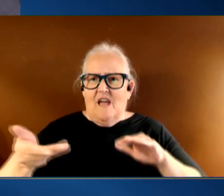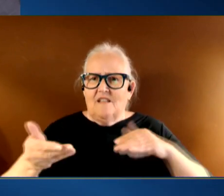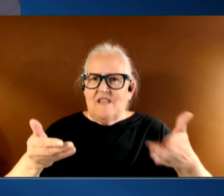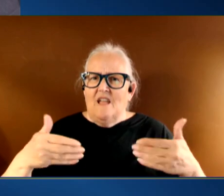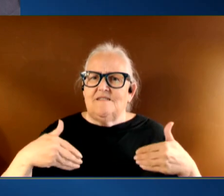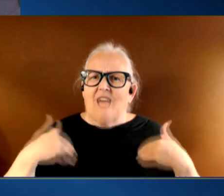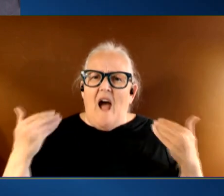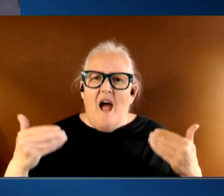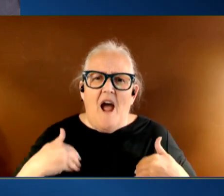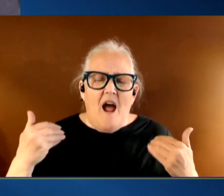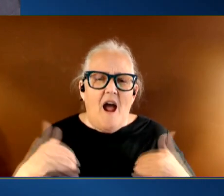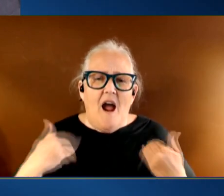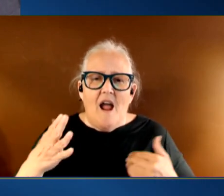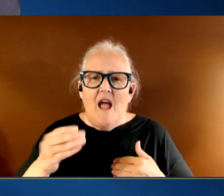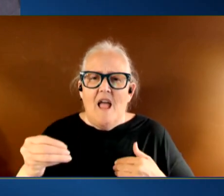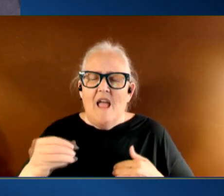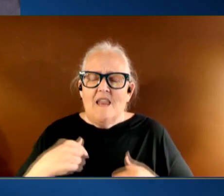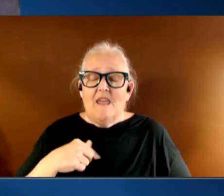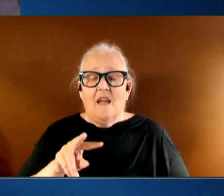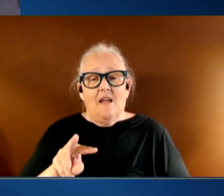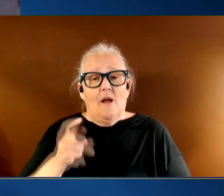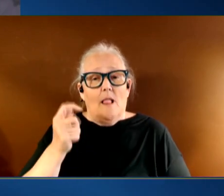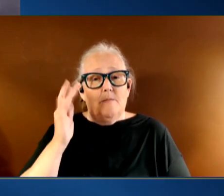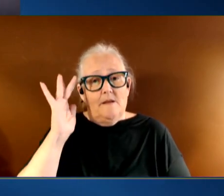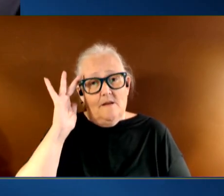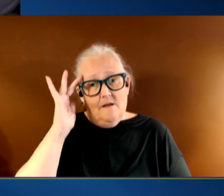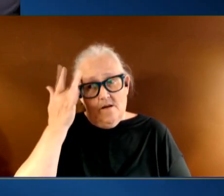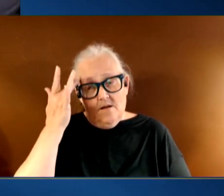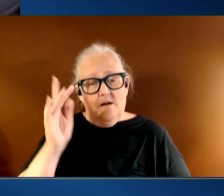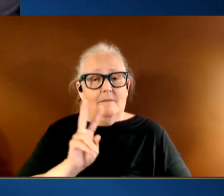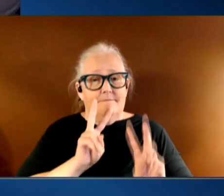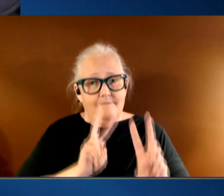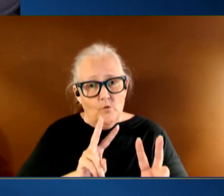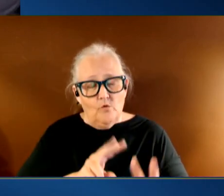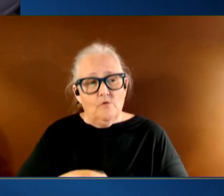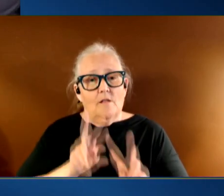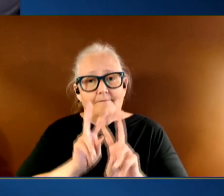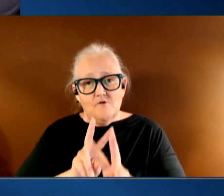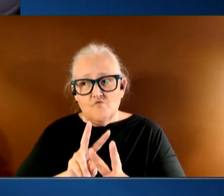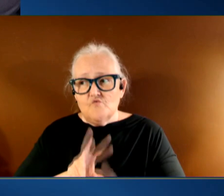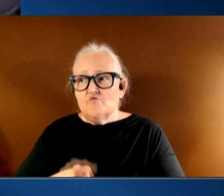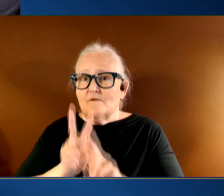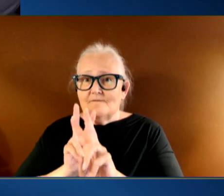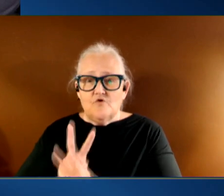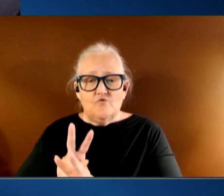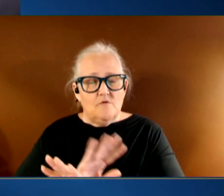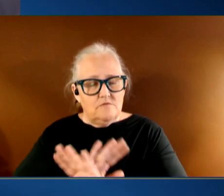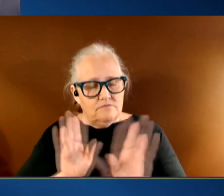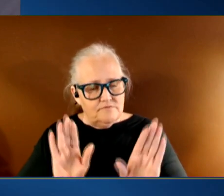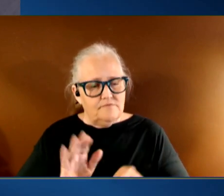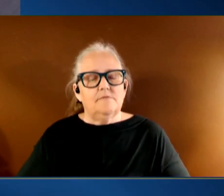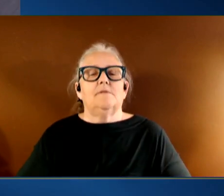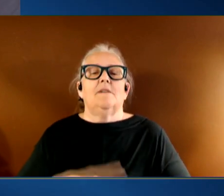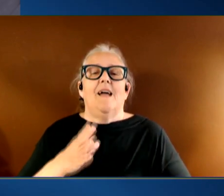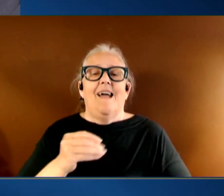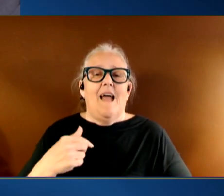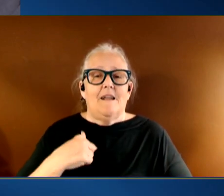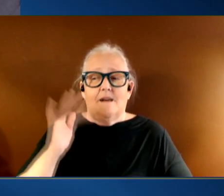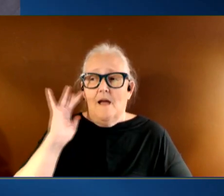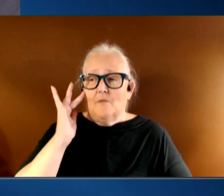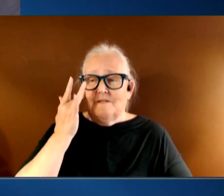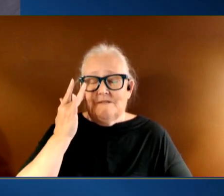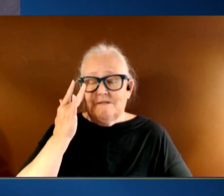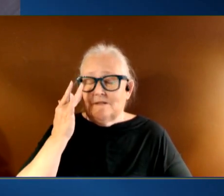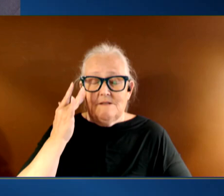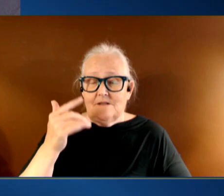I was a little tired of going to funerals. I was also tired of sitting in a room like this